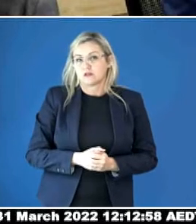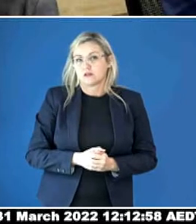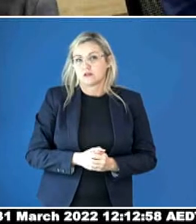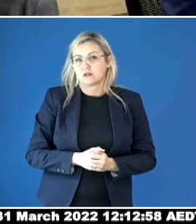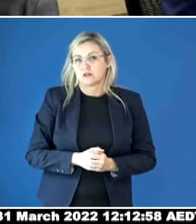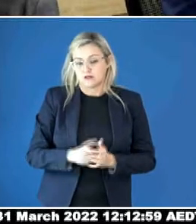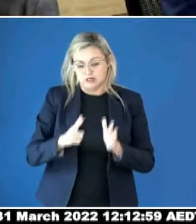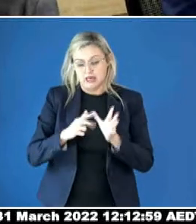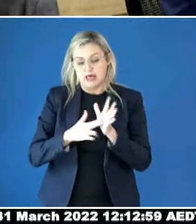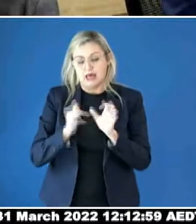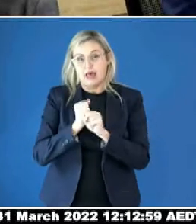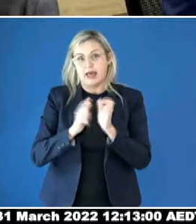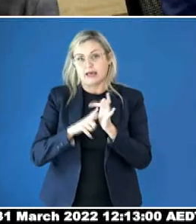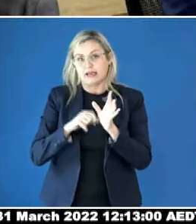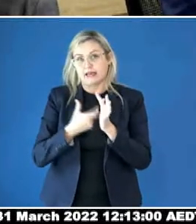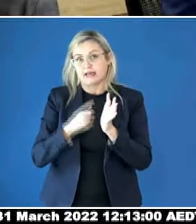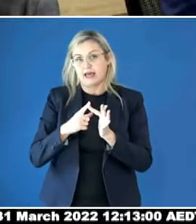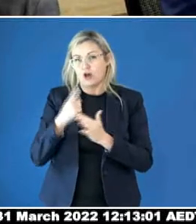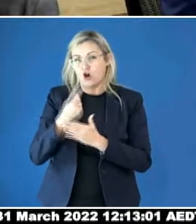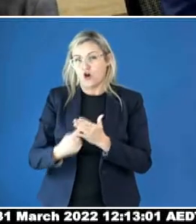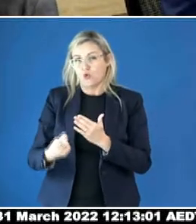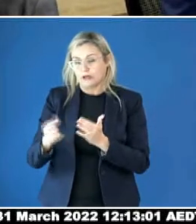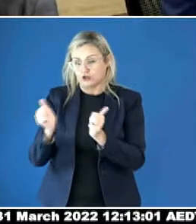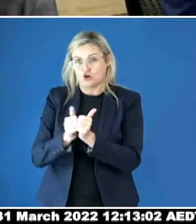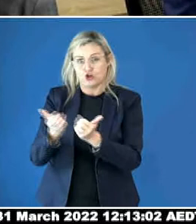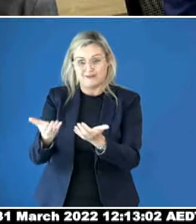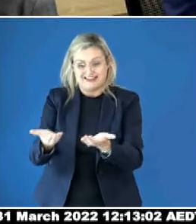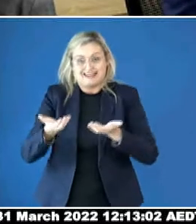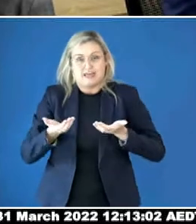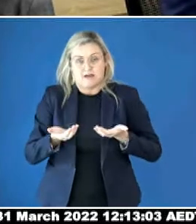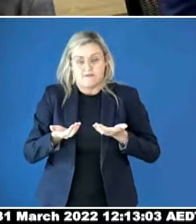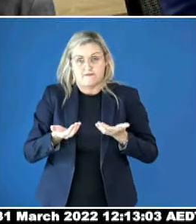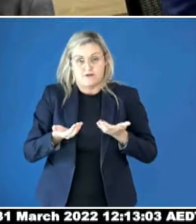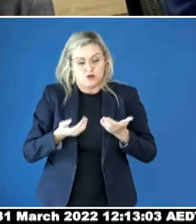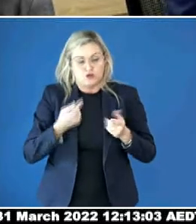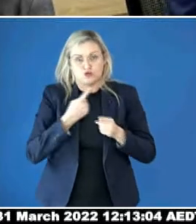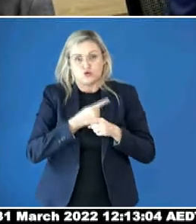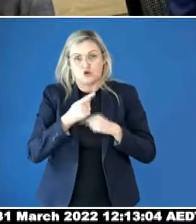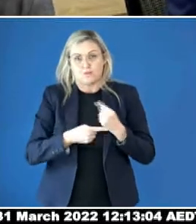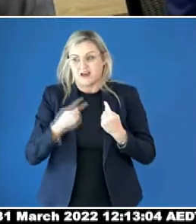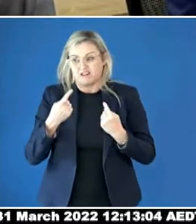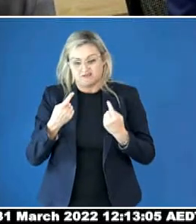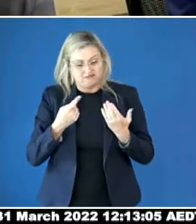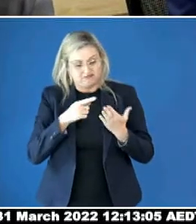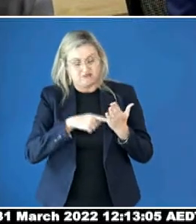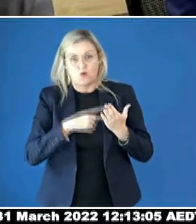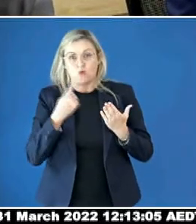Anglicare has produced to this Royal Commission that relates to an ultimate referral to the GP is this document?